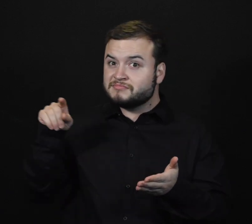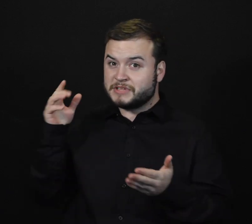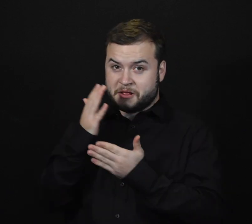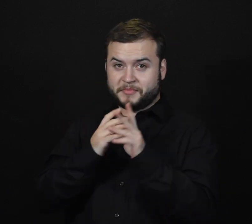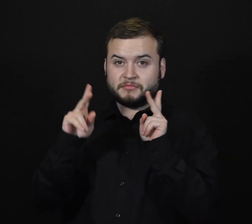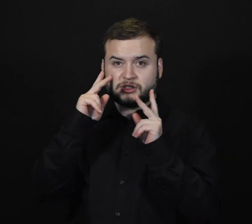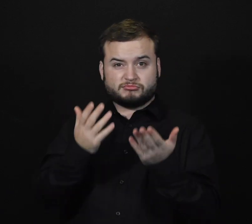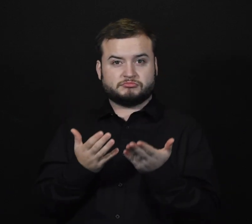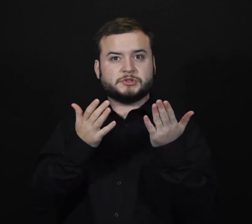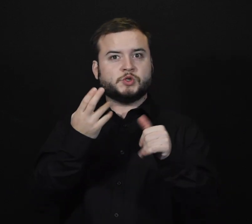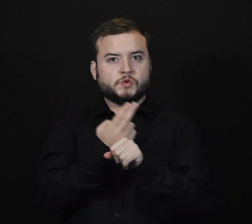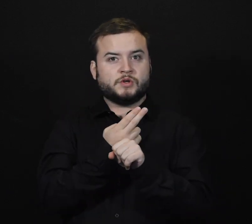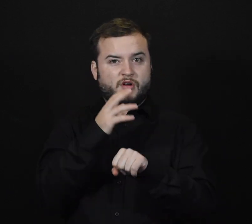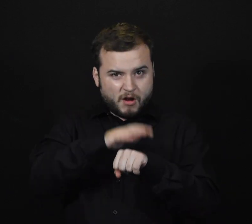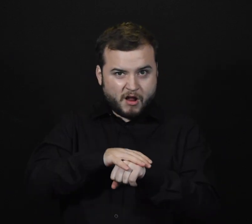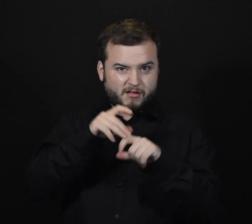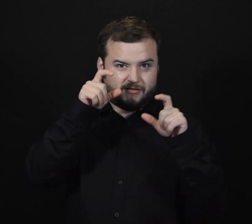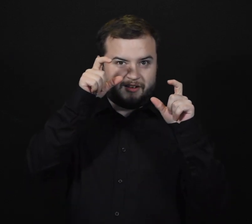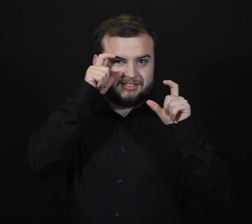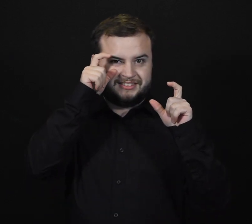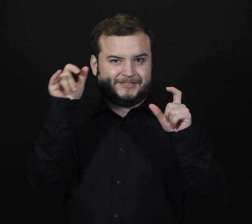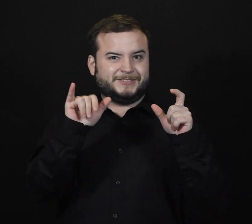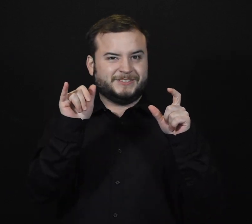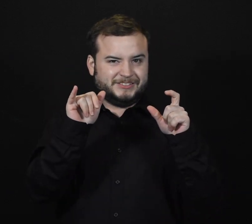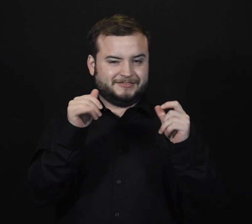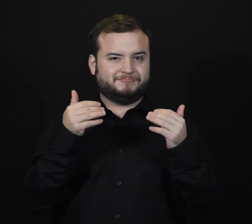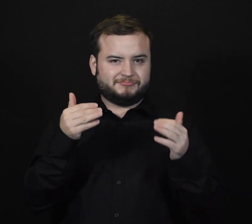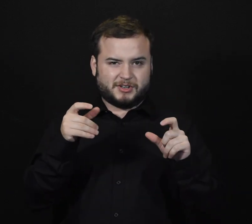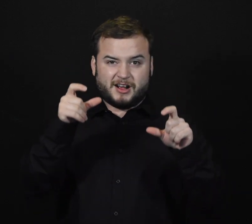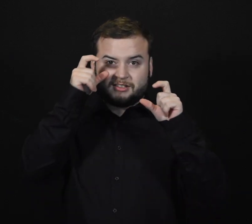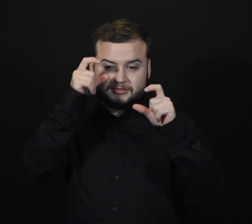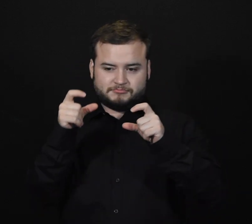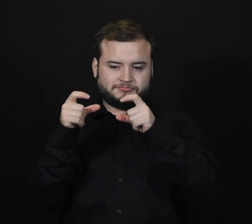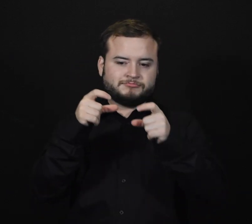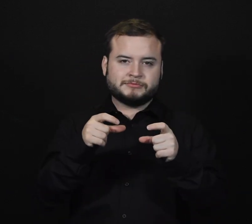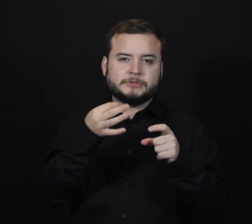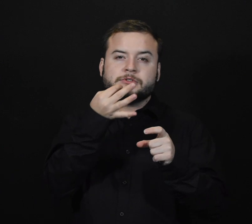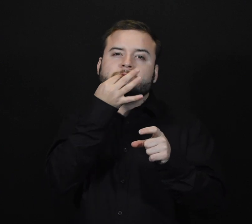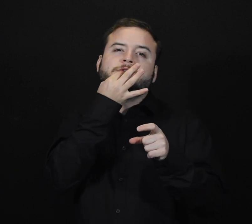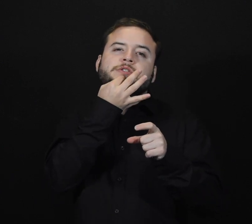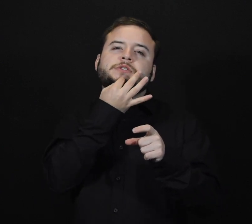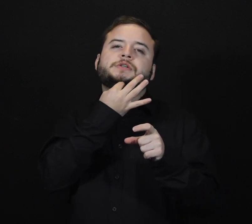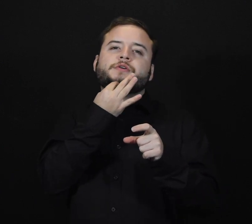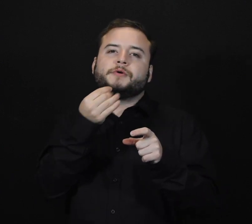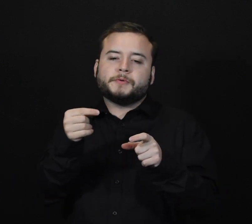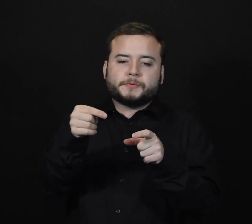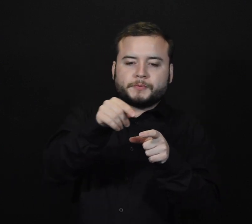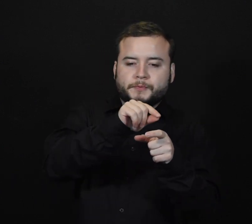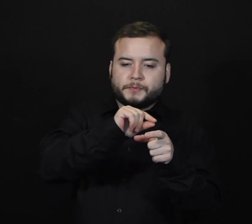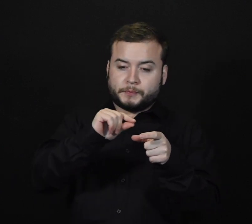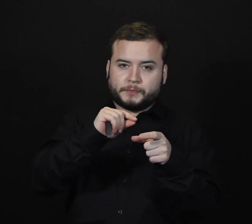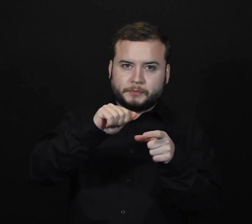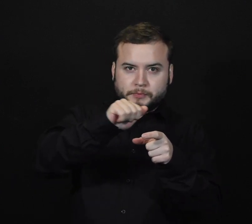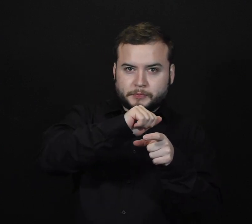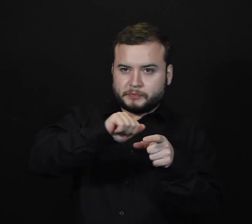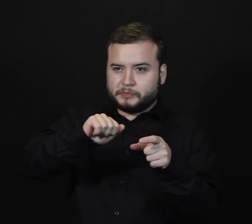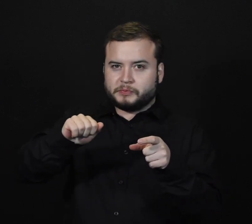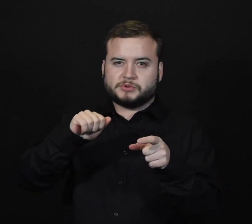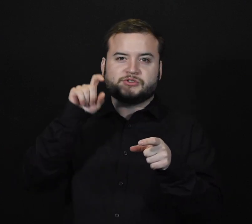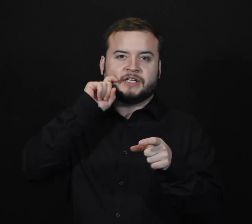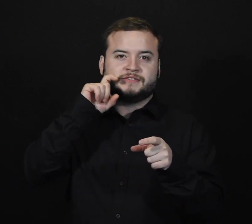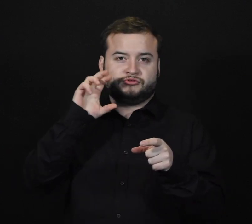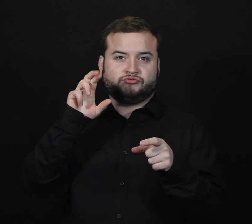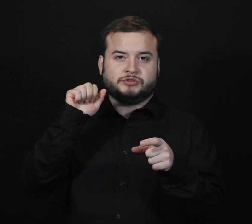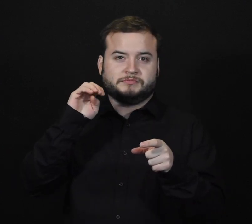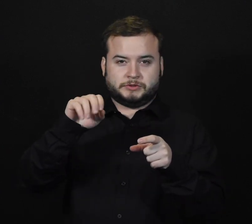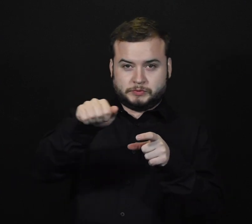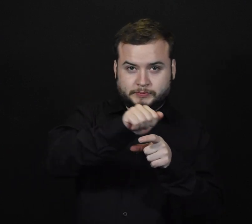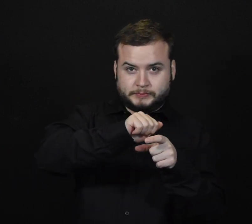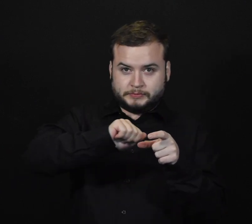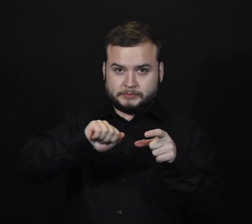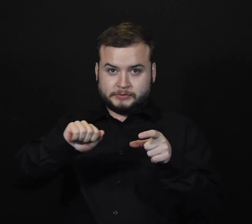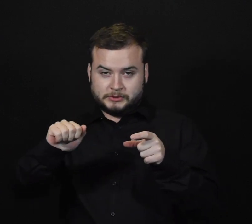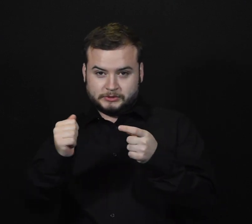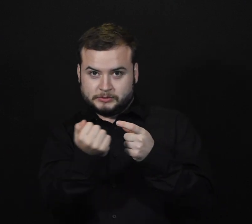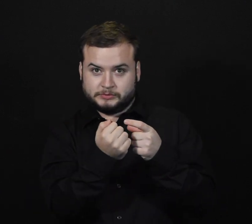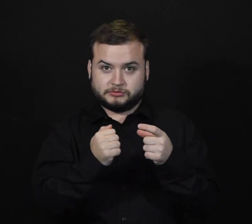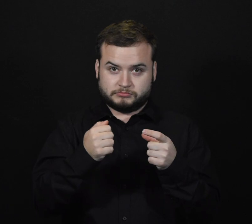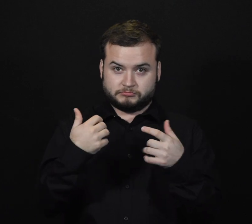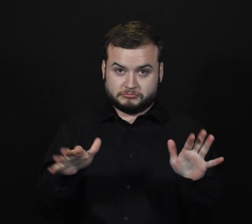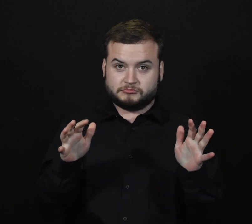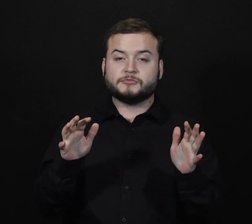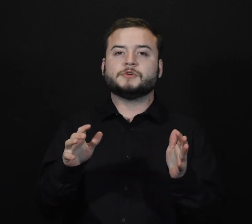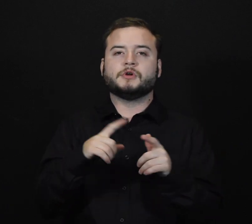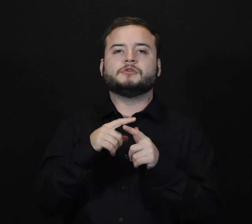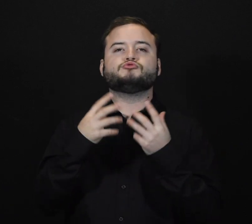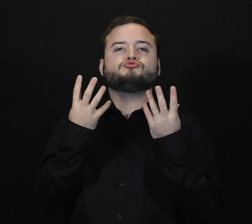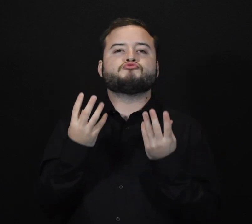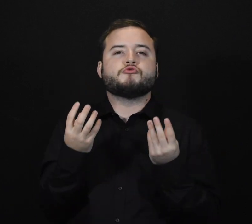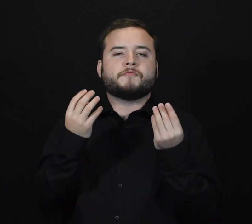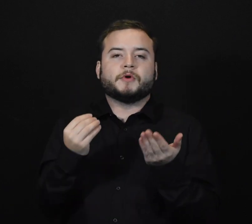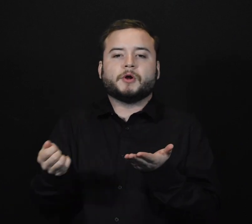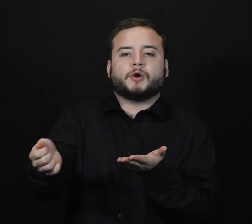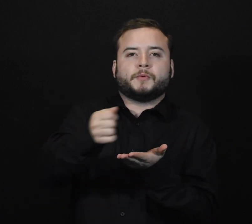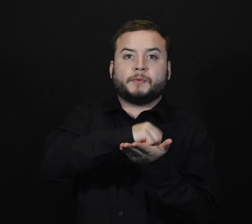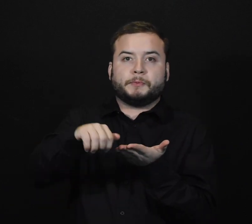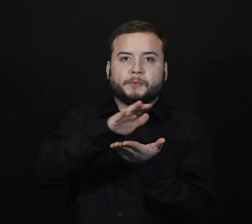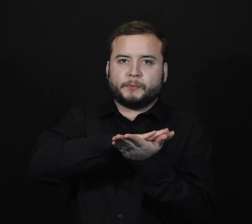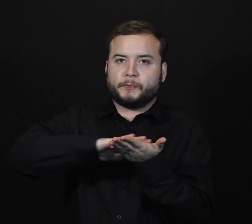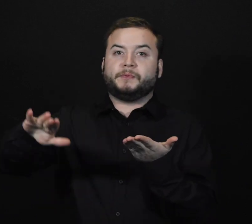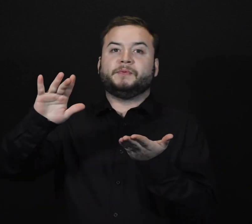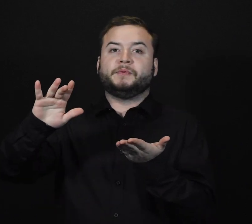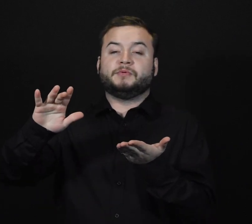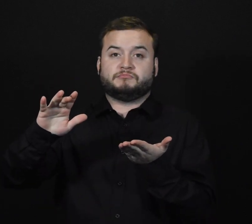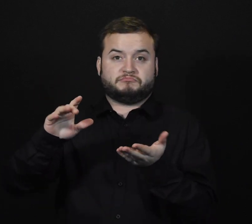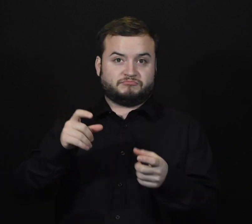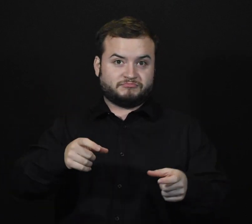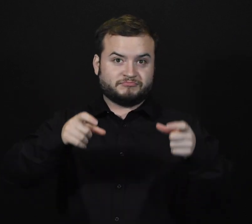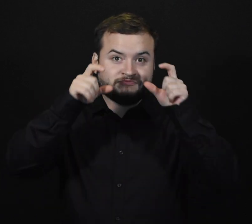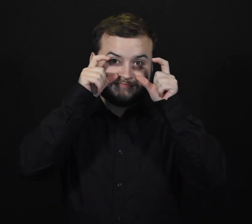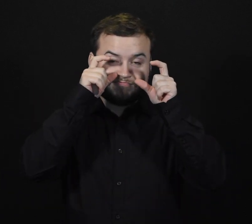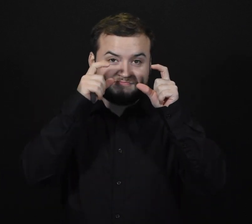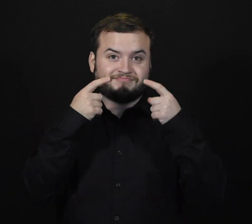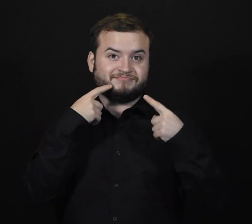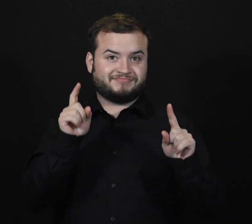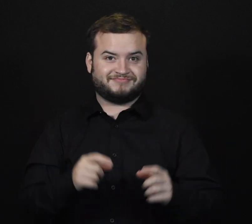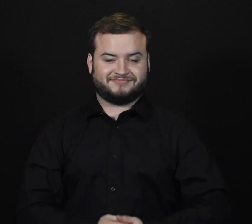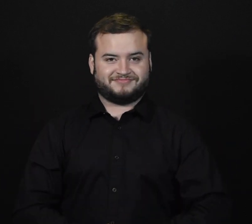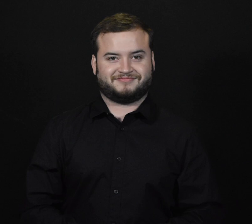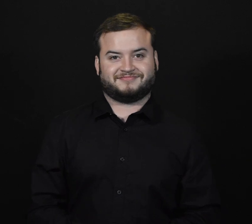Some folks suggest using it on your glasses too - apply a thin layer to the inside of your glasses and gently wipe it off.